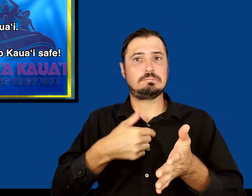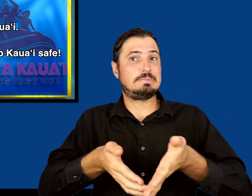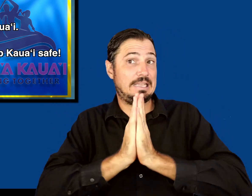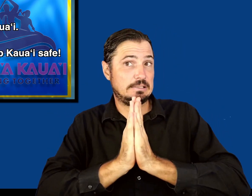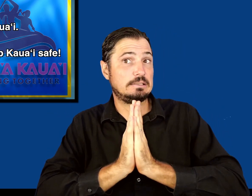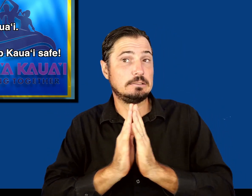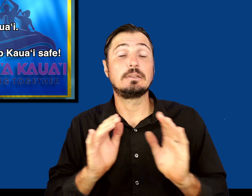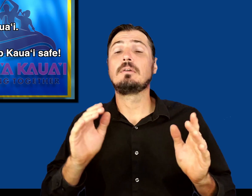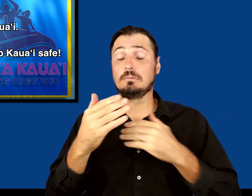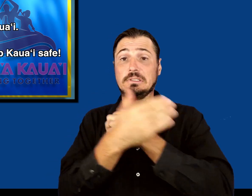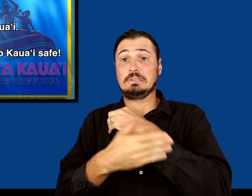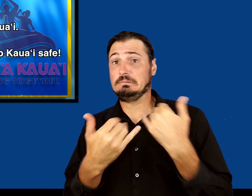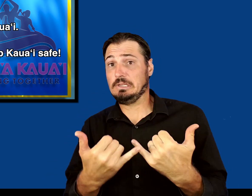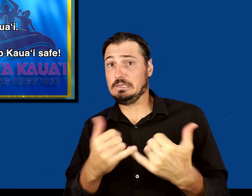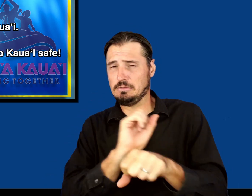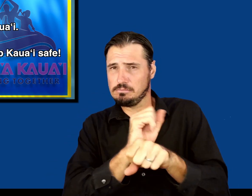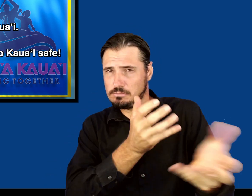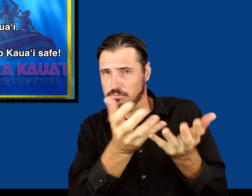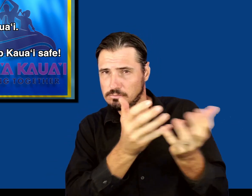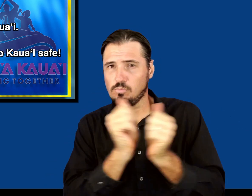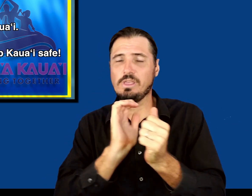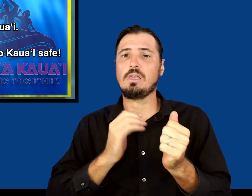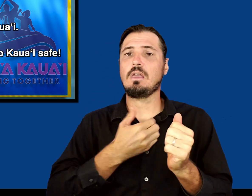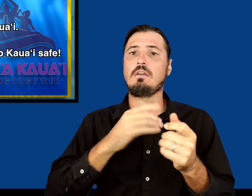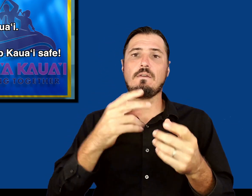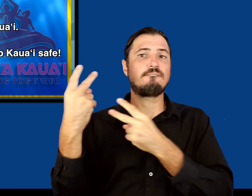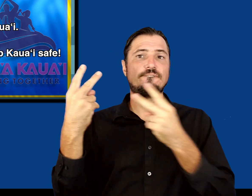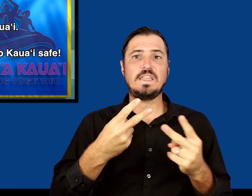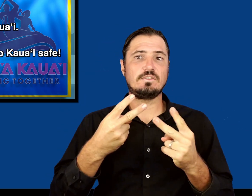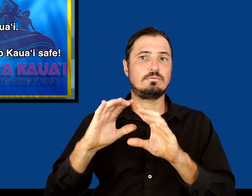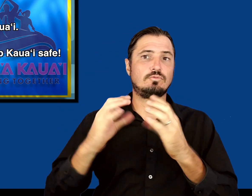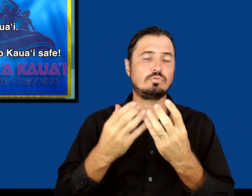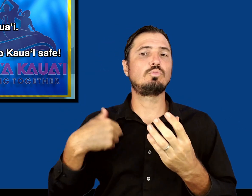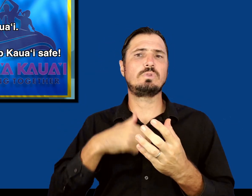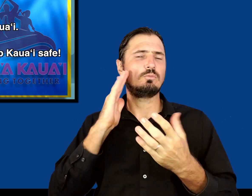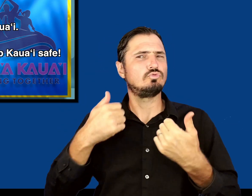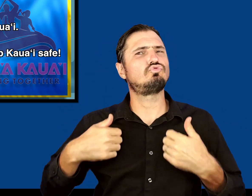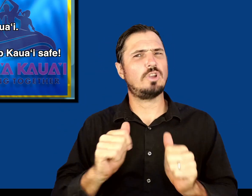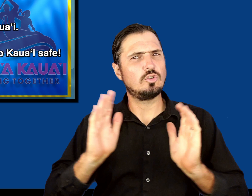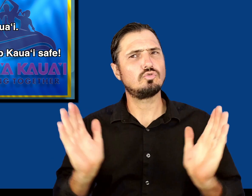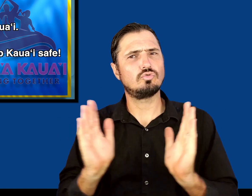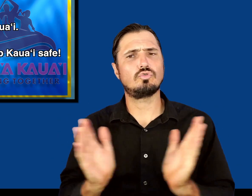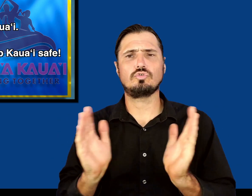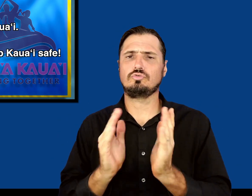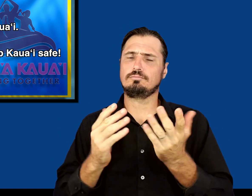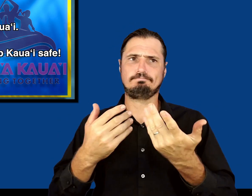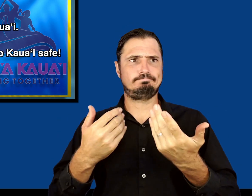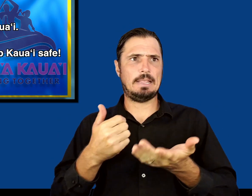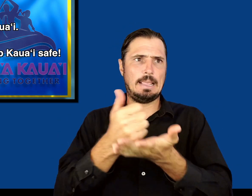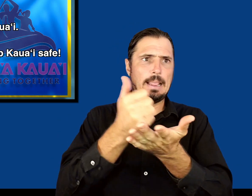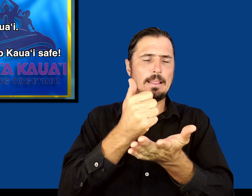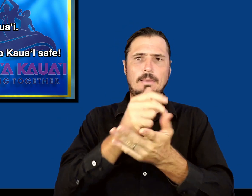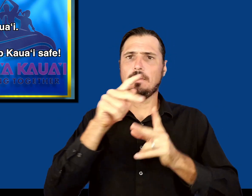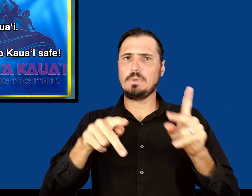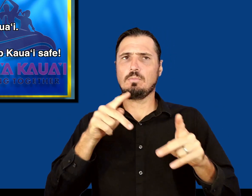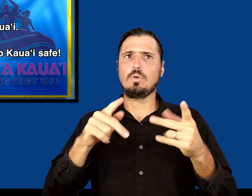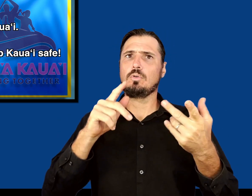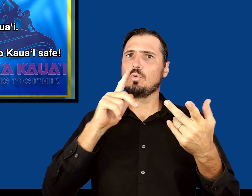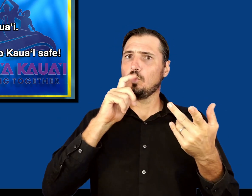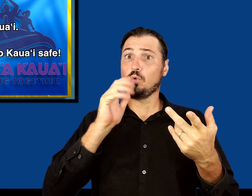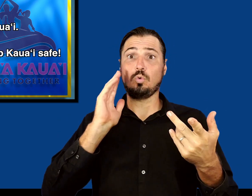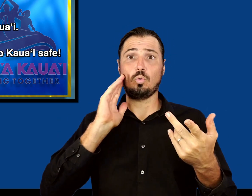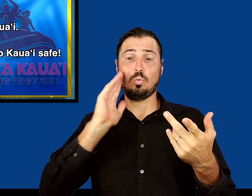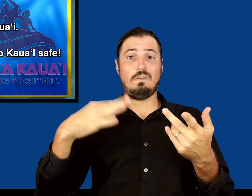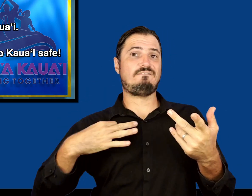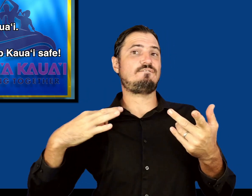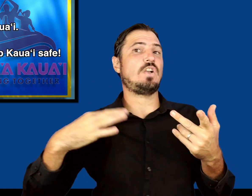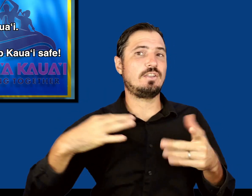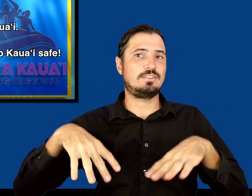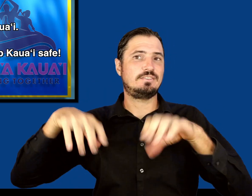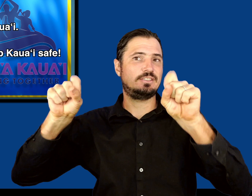The county is working with our Visitors Bureau and private industry partners to create an incentive program and messaging campaign that will help us to promote our voluntary post-arrival program.